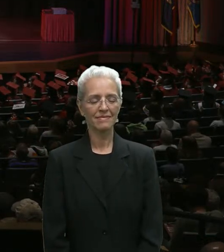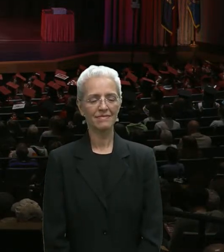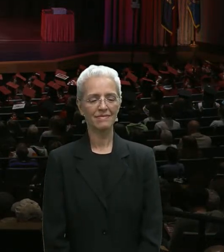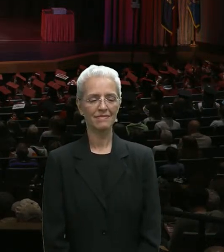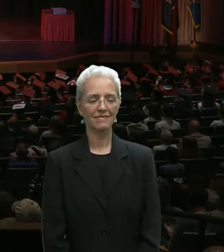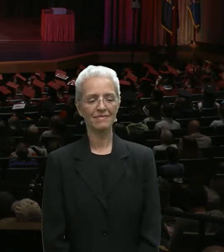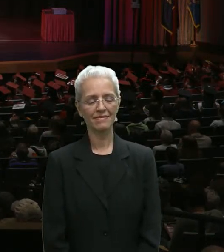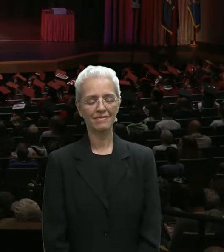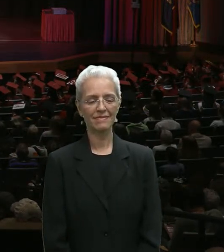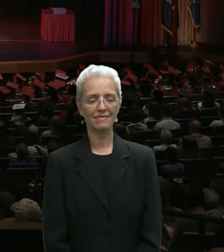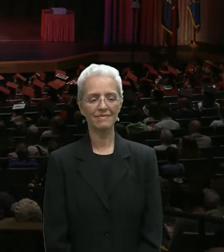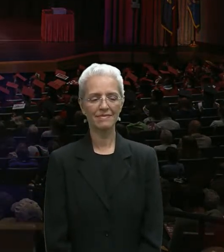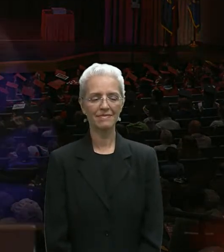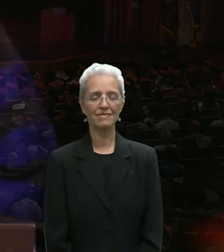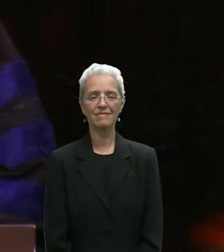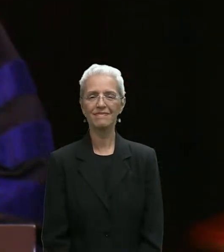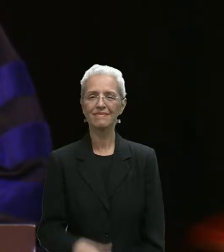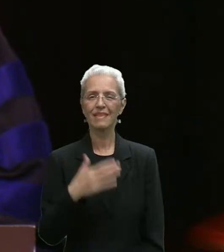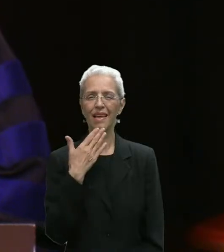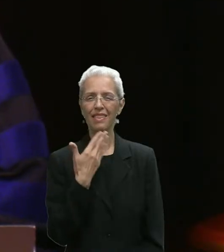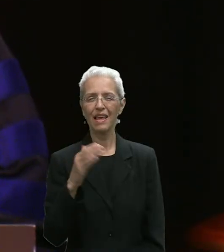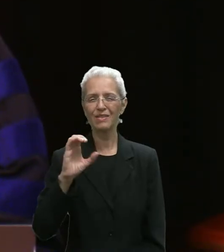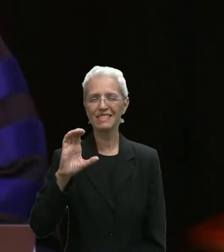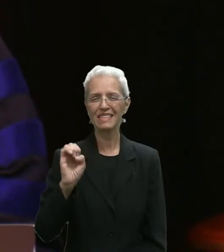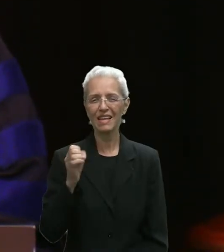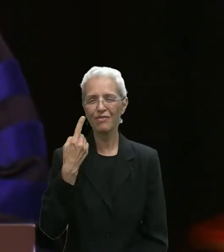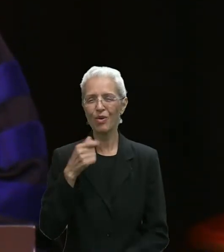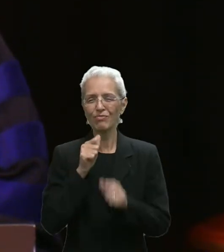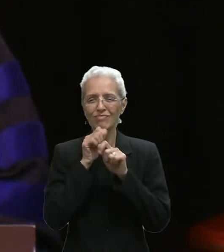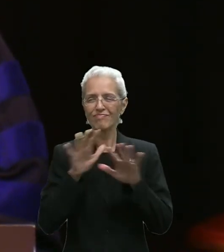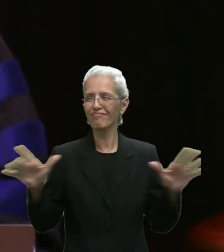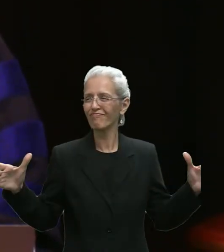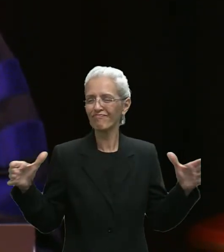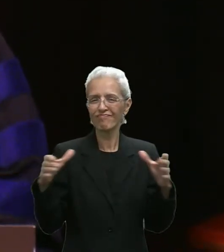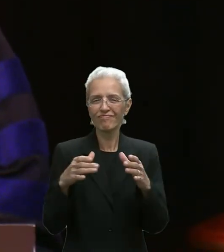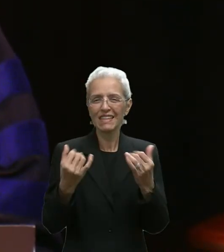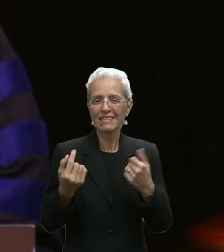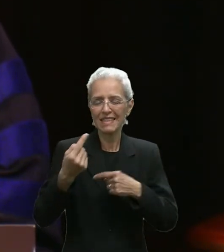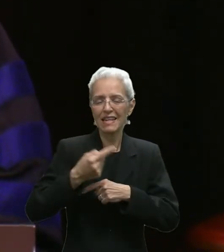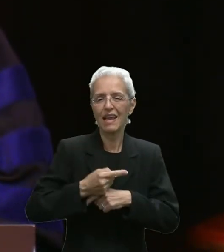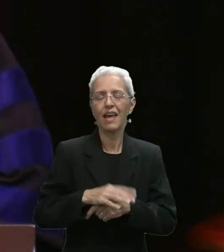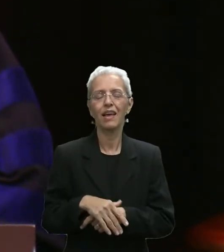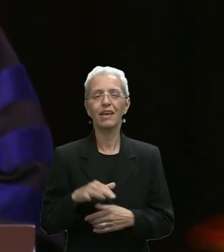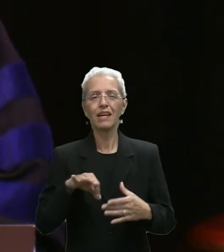Or that guiding force within us.